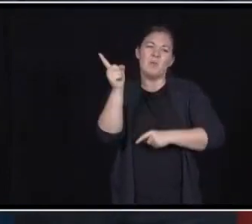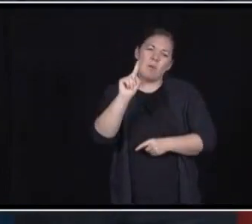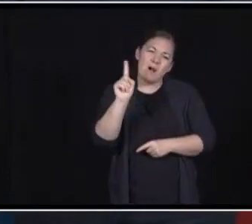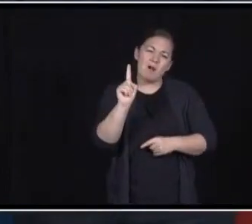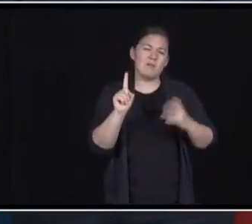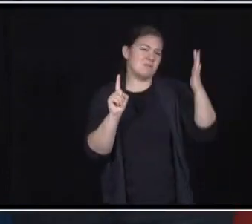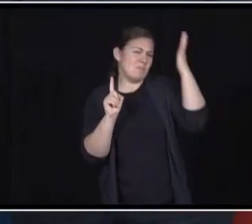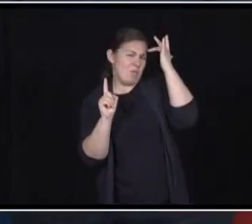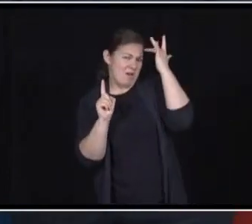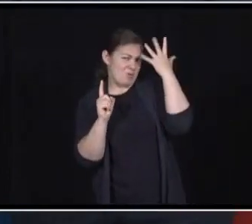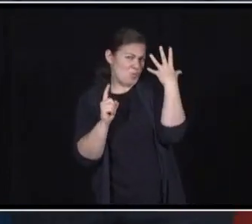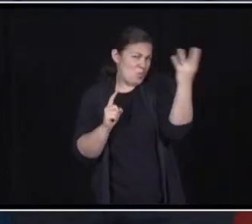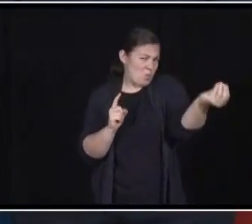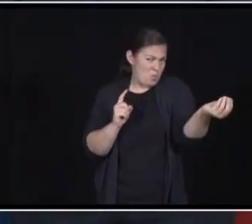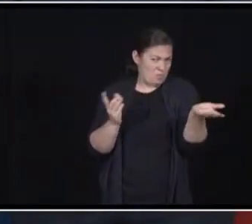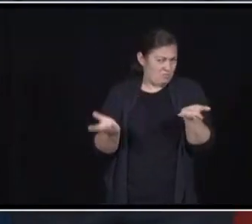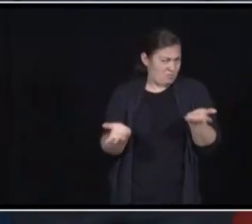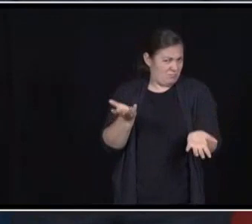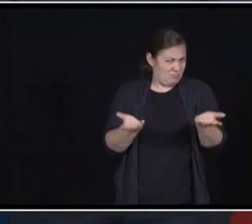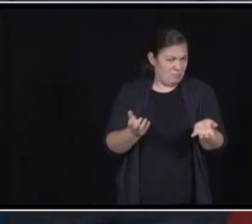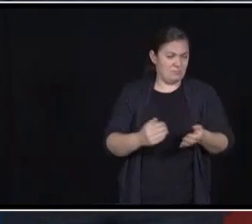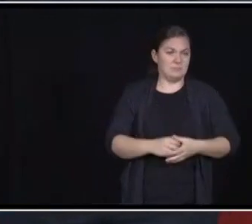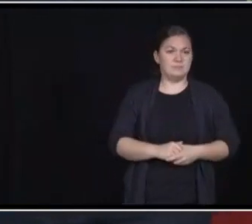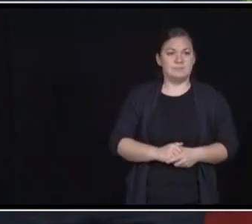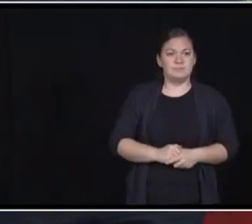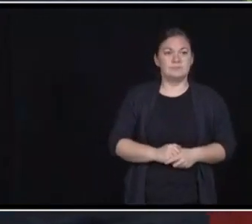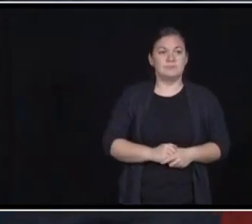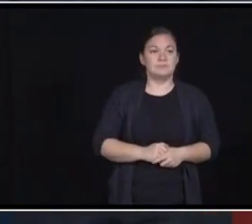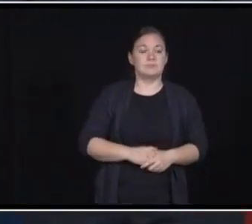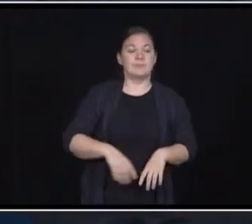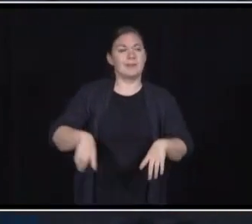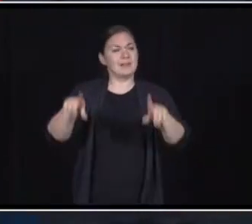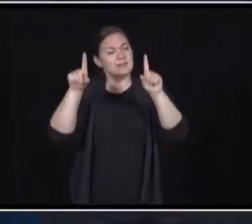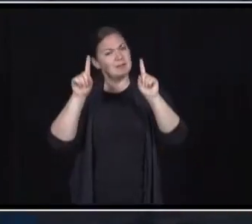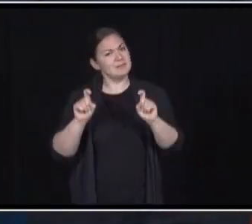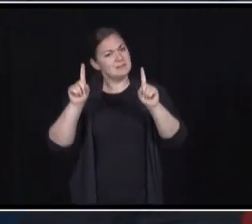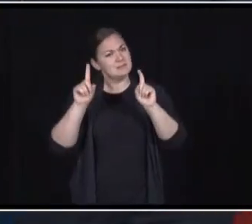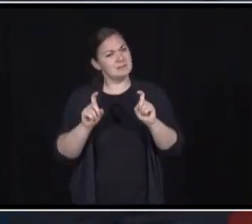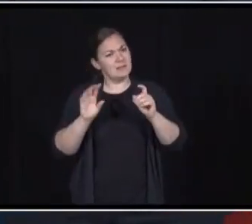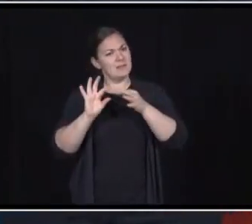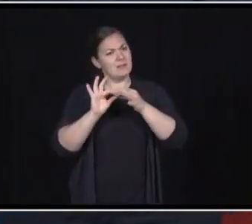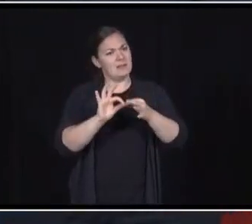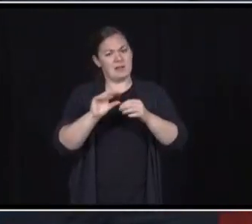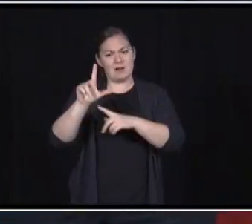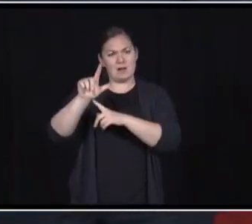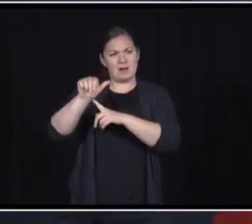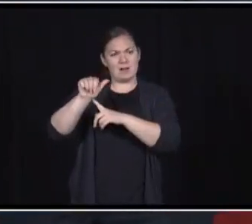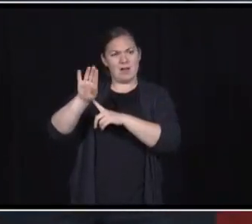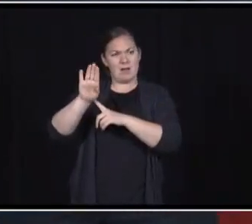and you curtail that as time, especially if you cannot maintain any of those functions in your travel plans. Not an official one.